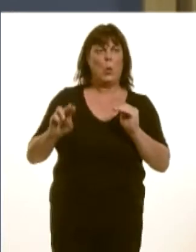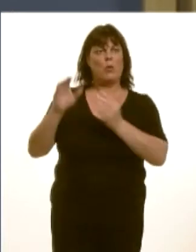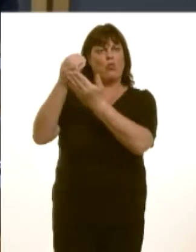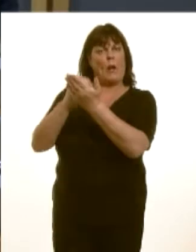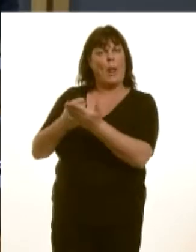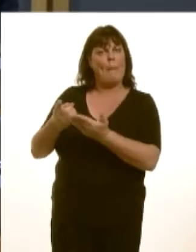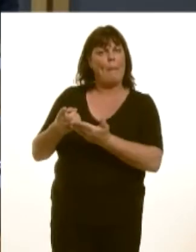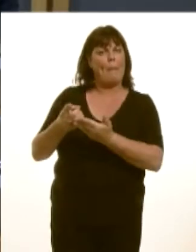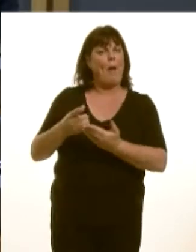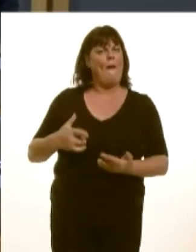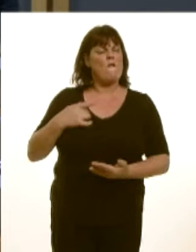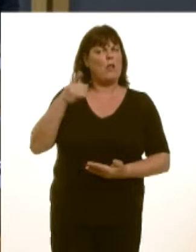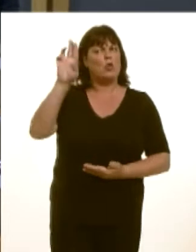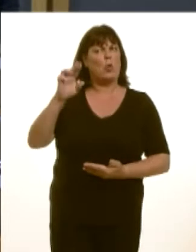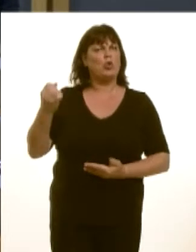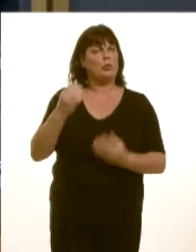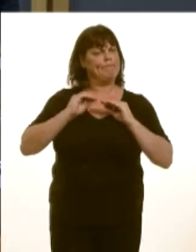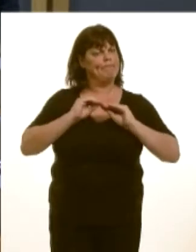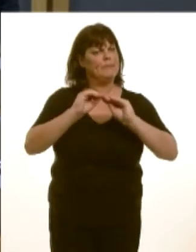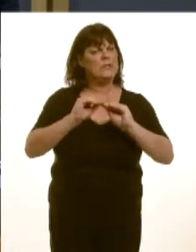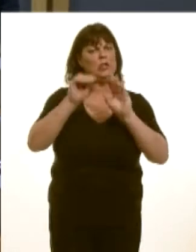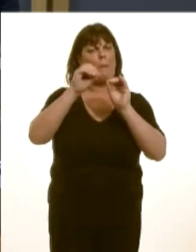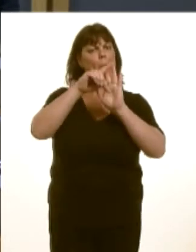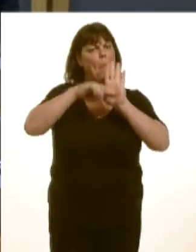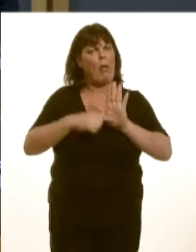I wondered, therefore, what the Government is going to do to address this issue, because